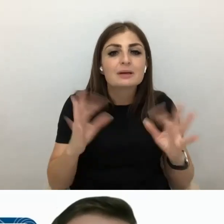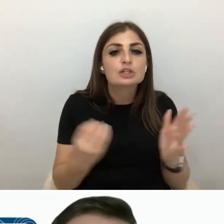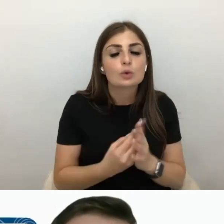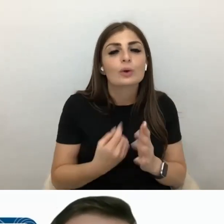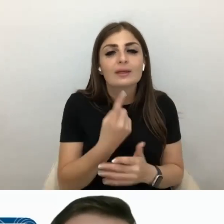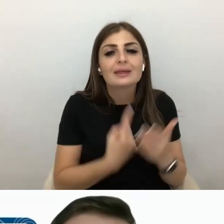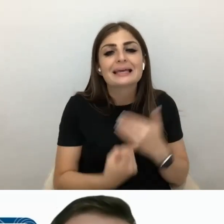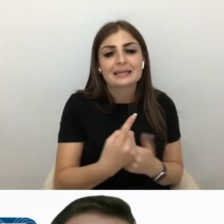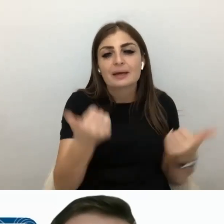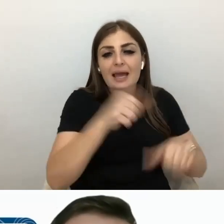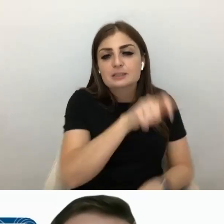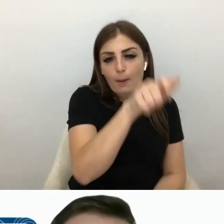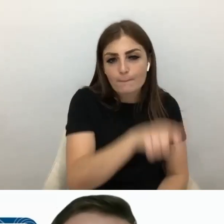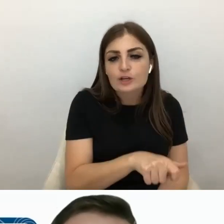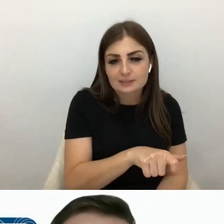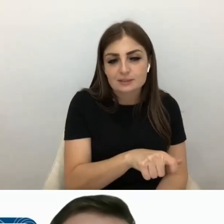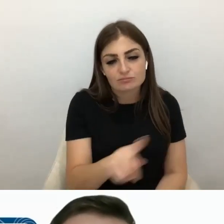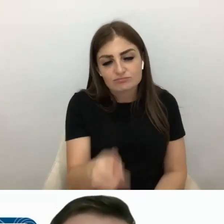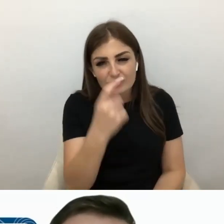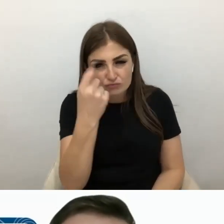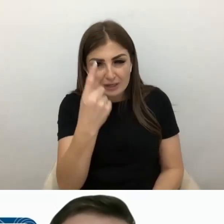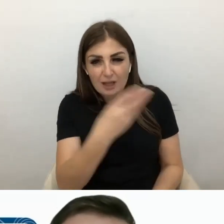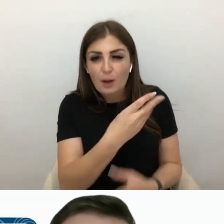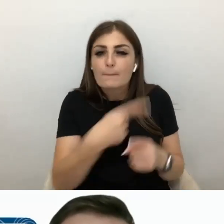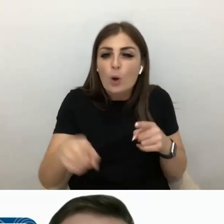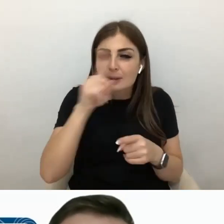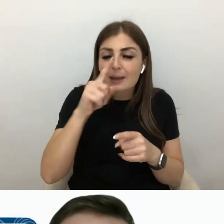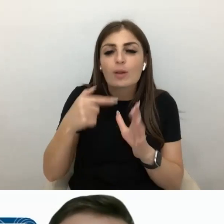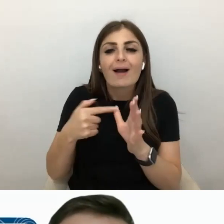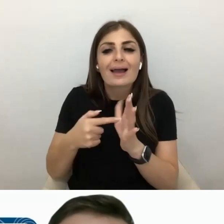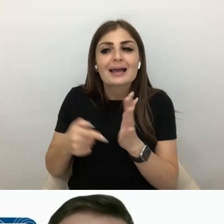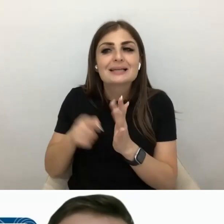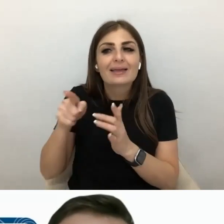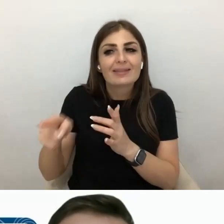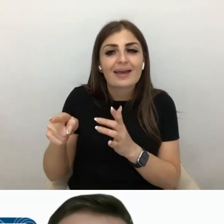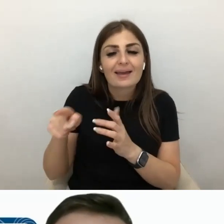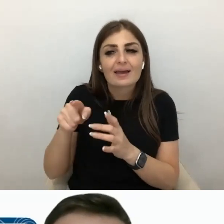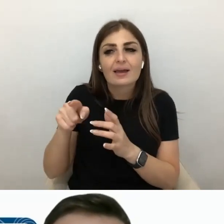I acknowledge that for most people at the AAT, their journey particularly for support